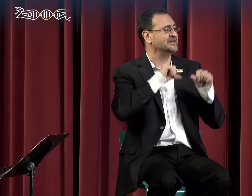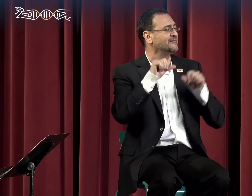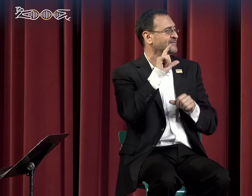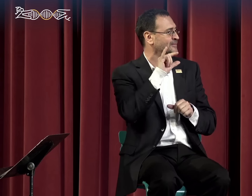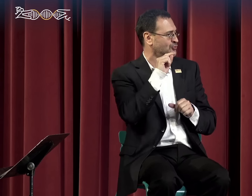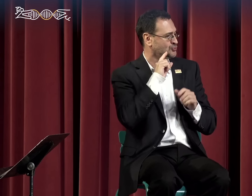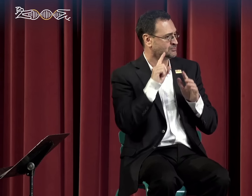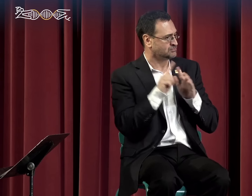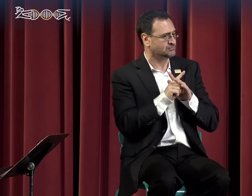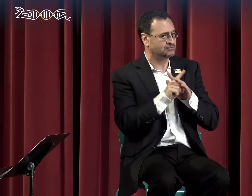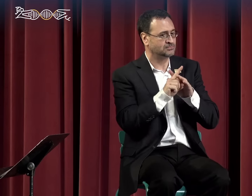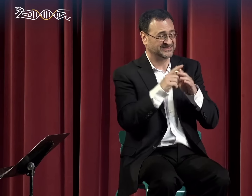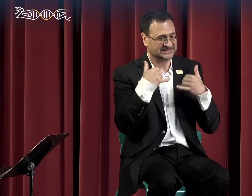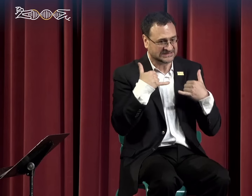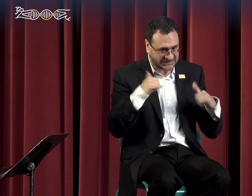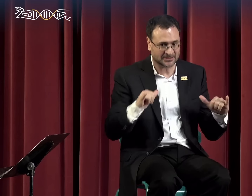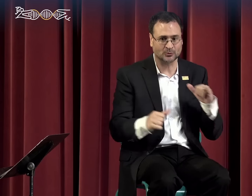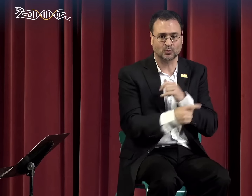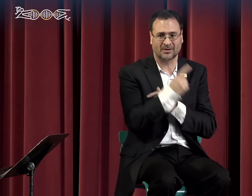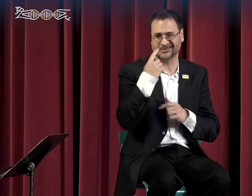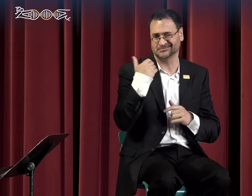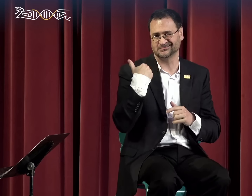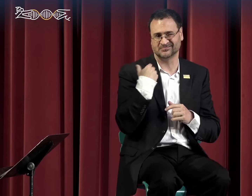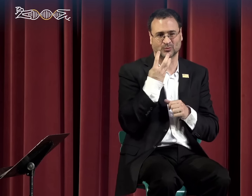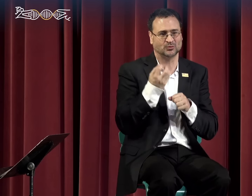in genetic literature scientific literature, that was the pervasive belief.